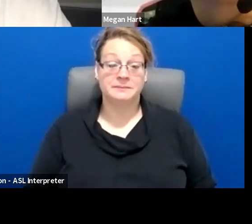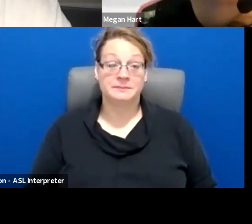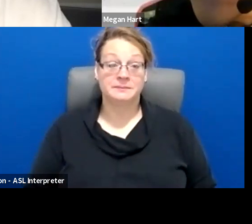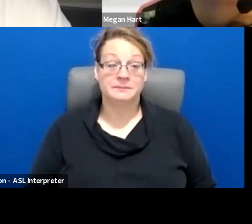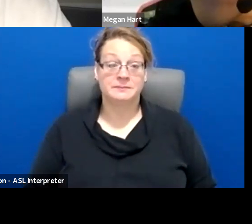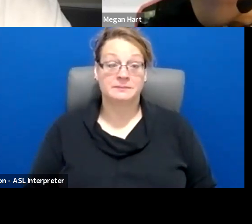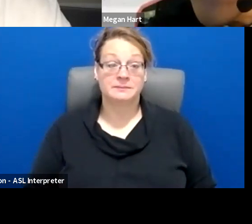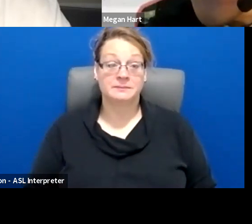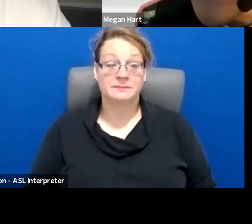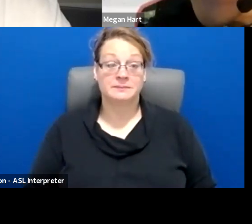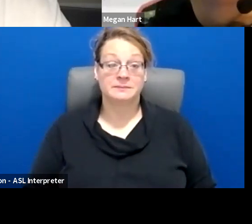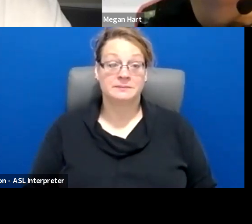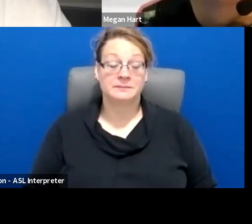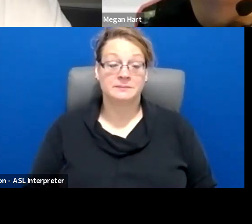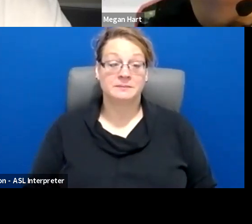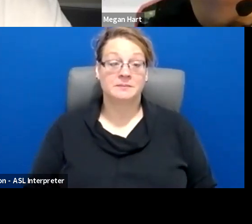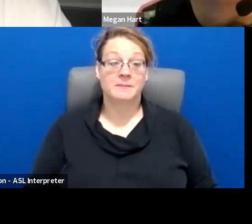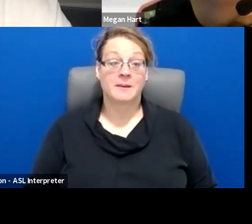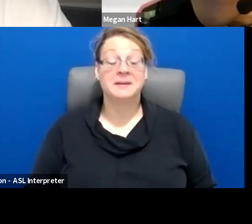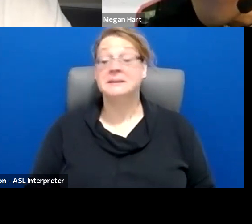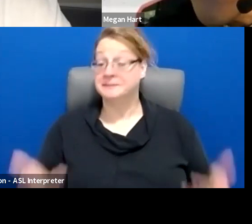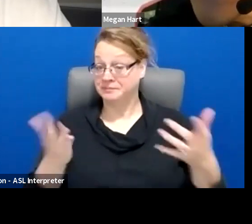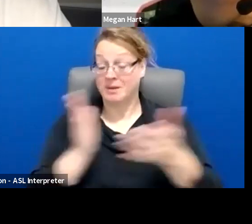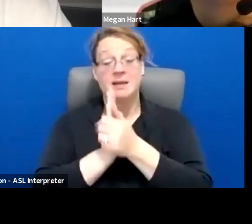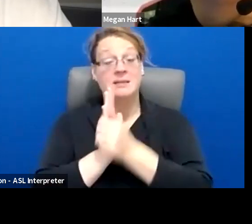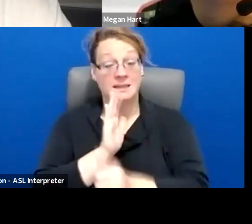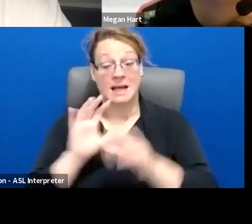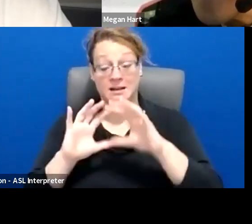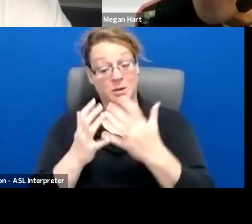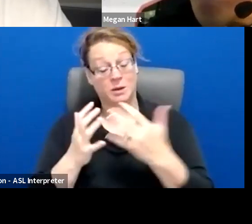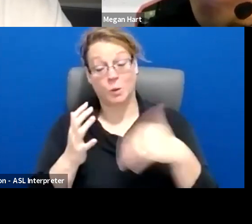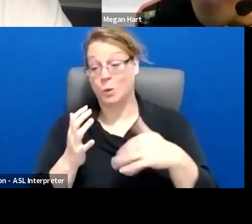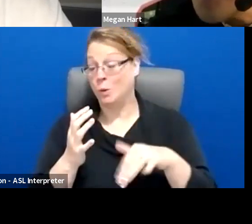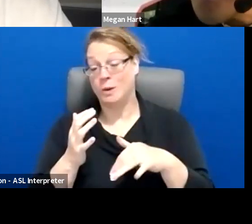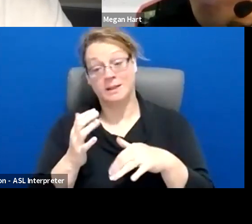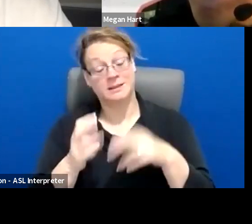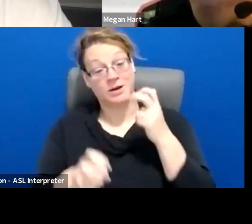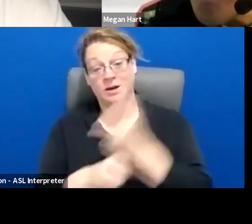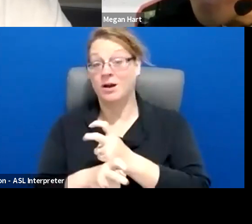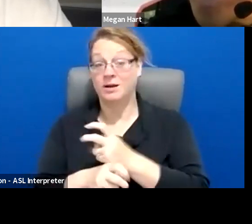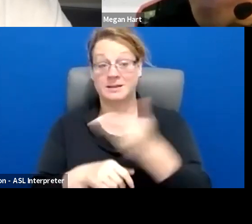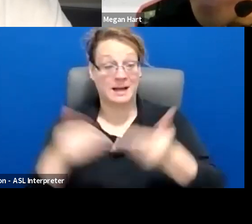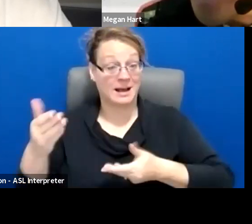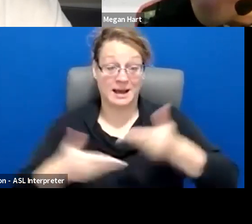I think that is really important for companies to hear and know that is a benefit. Lisa Primm: I think you just hit on something.